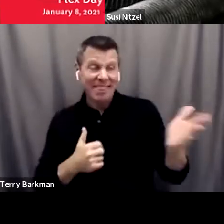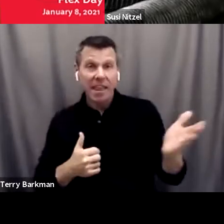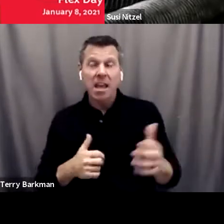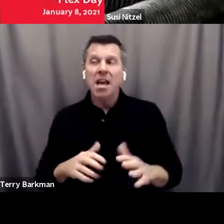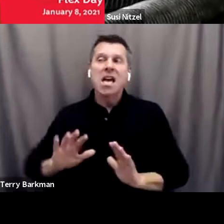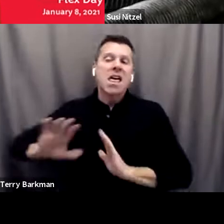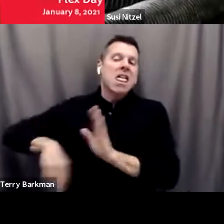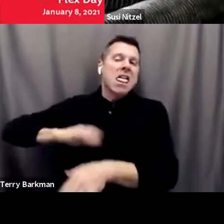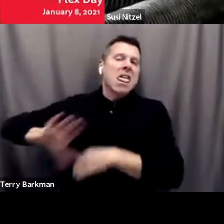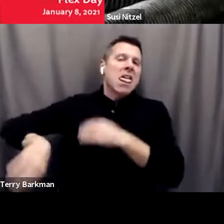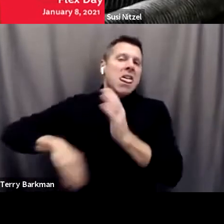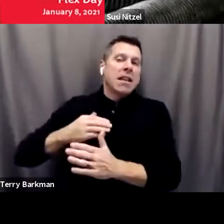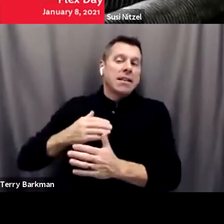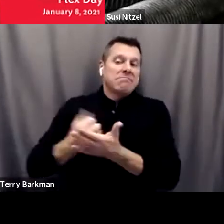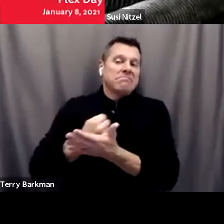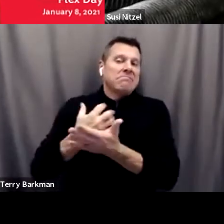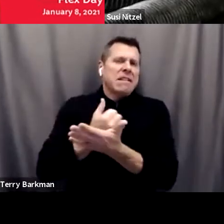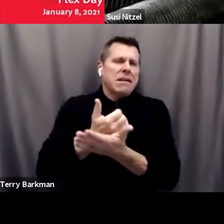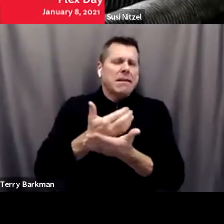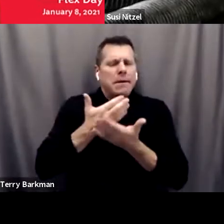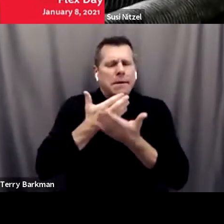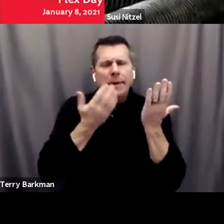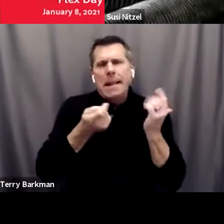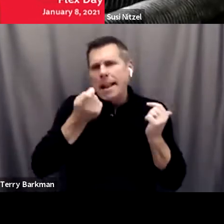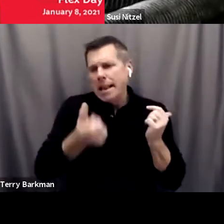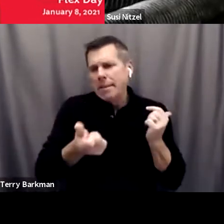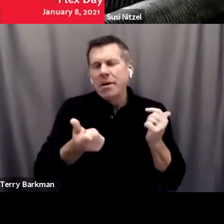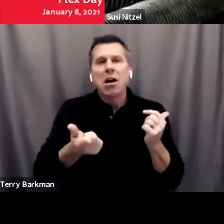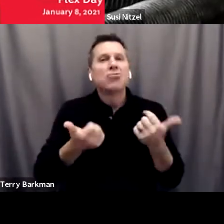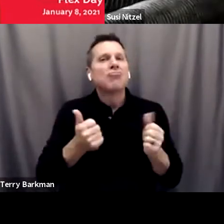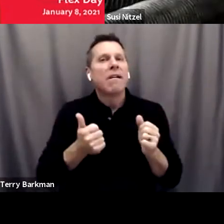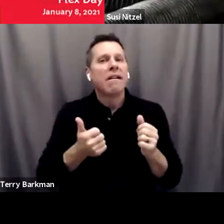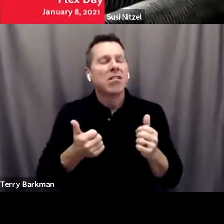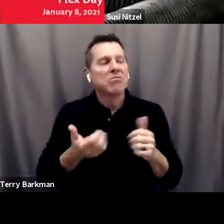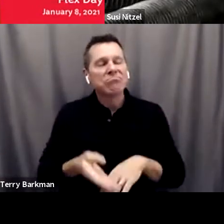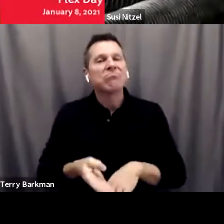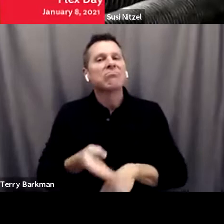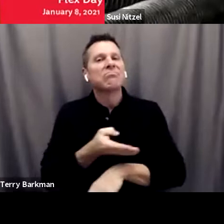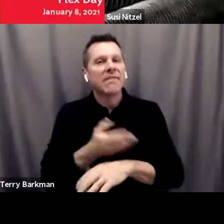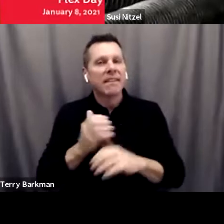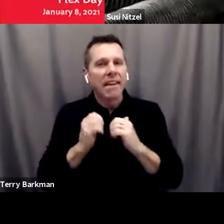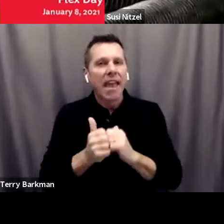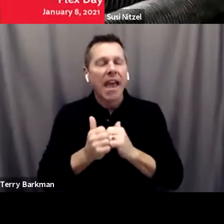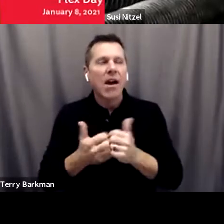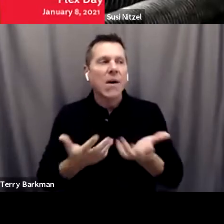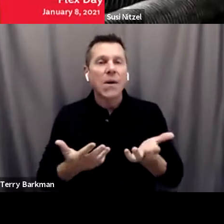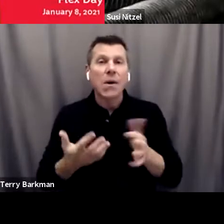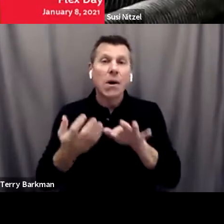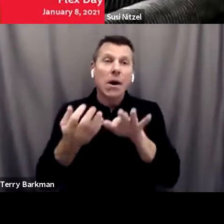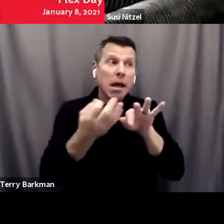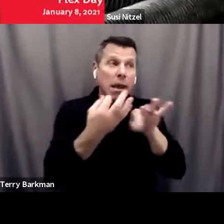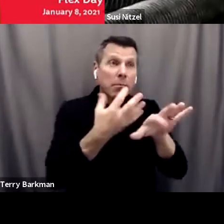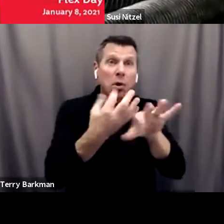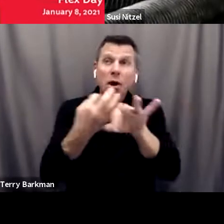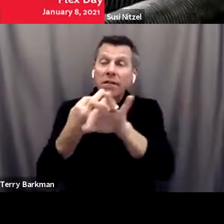those spaces and times. So we are trying to develop and get input from not only from our faculty, but our students as well as to what